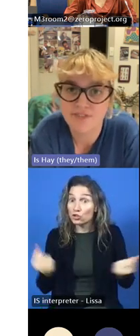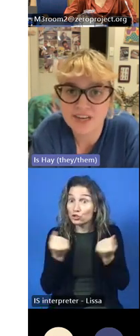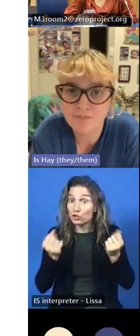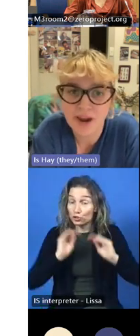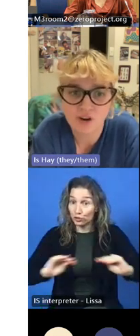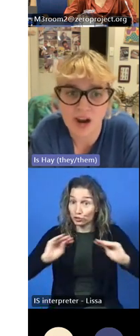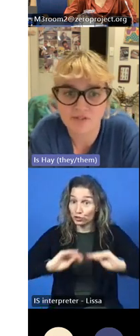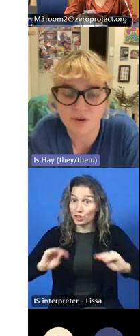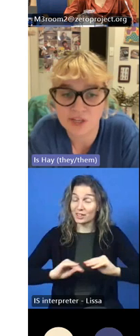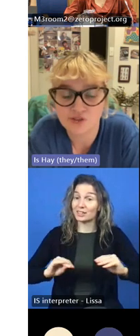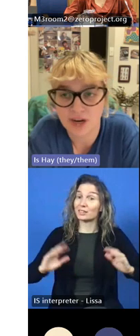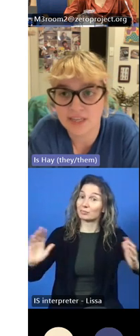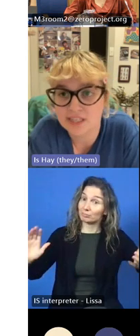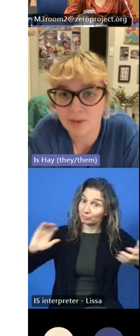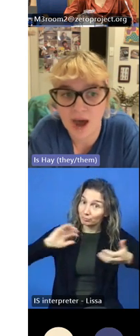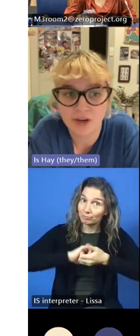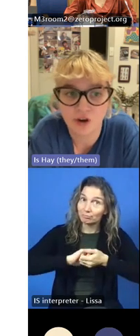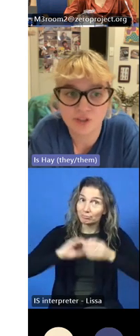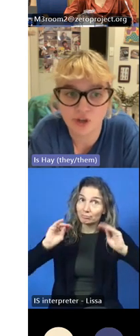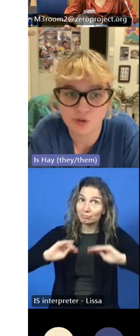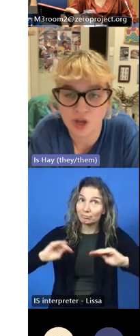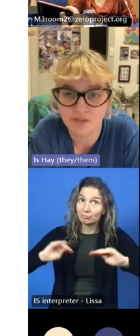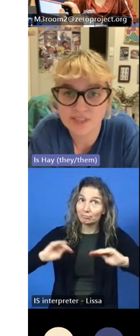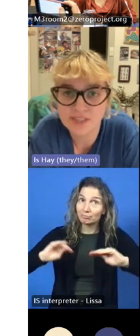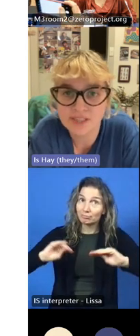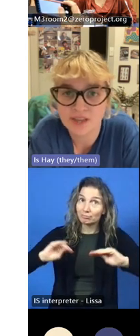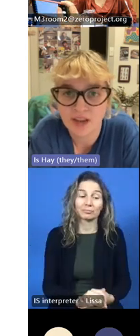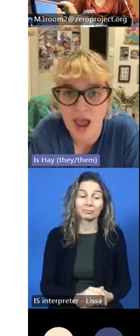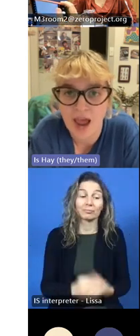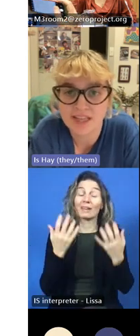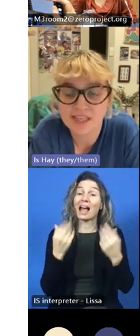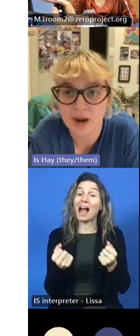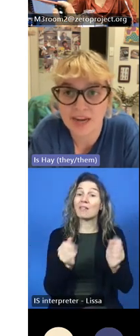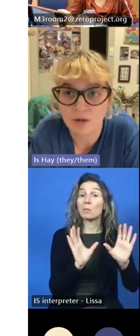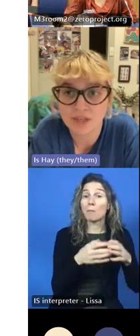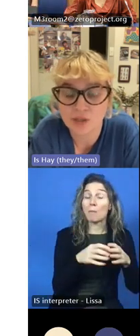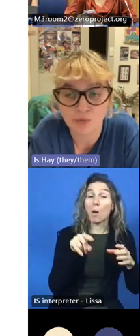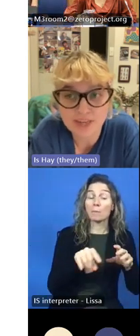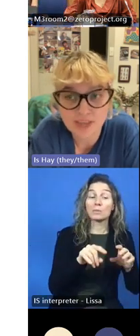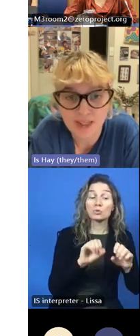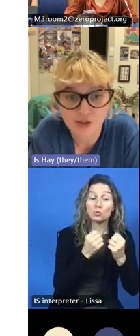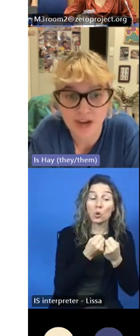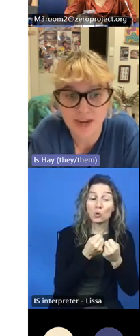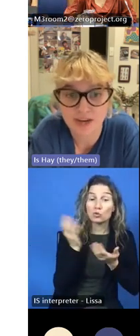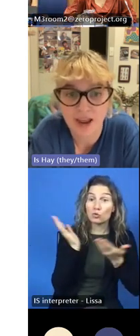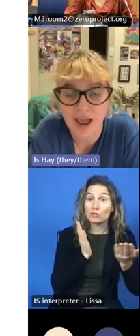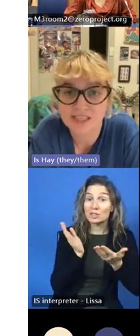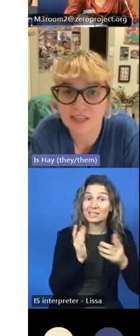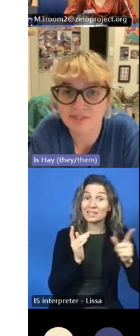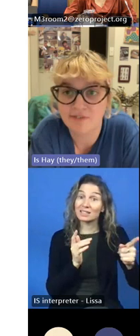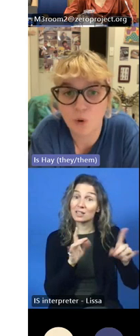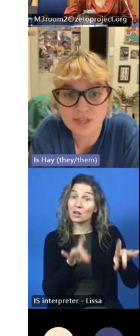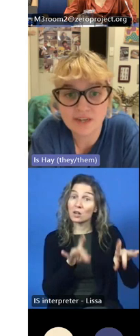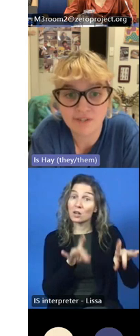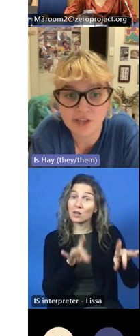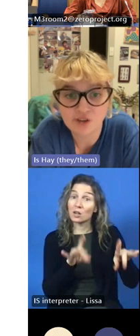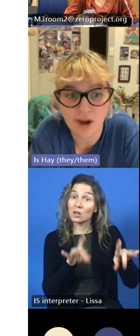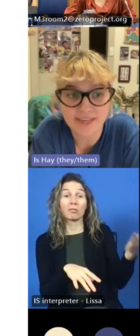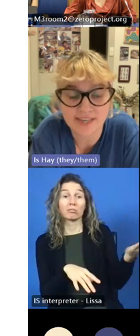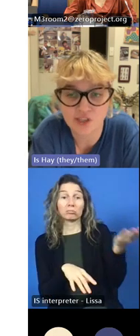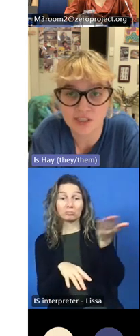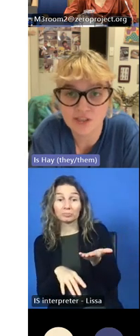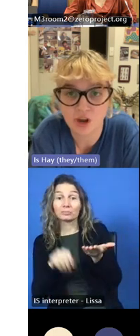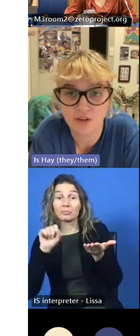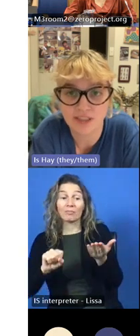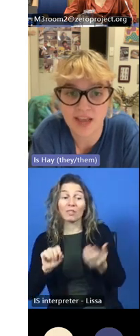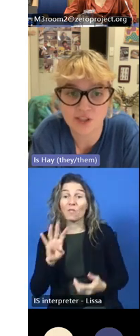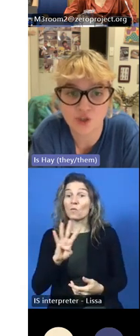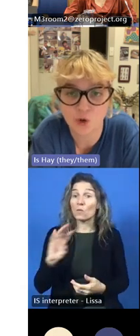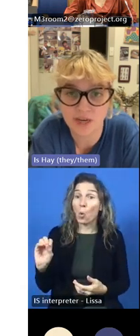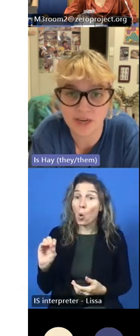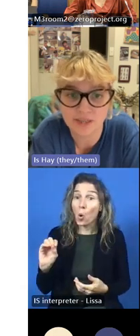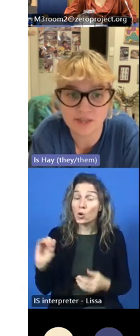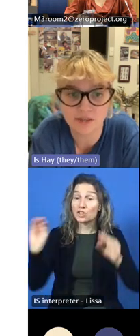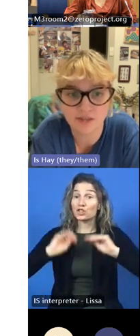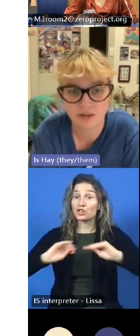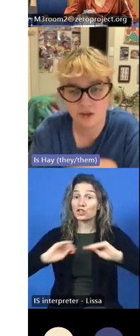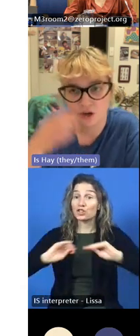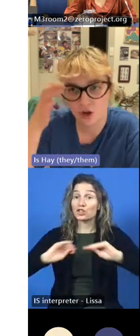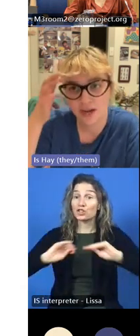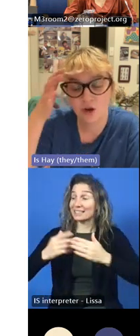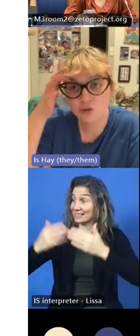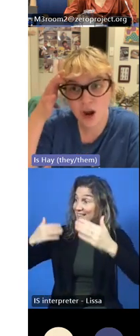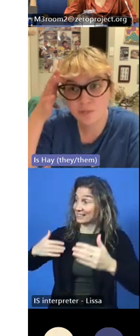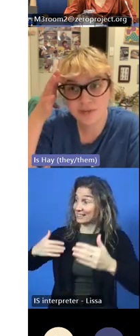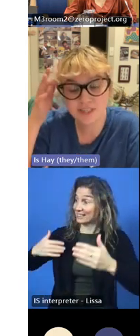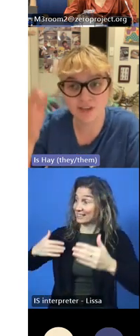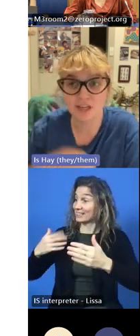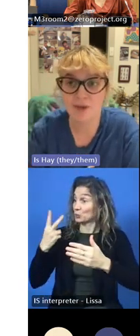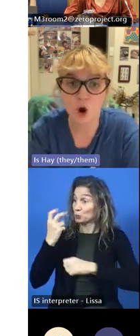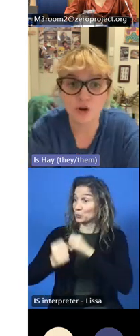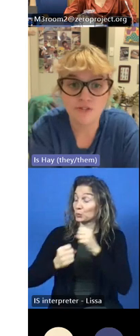funded by grant from Australian Department of social services. It helped us create our own